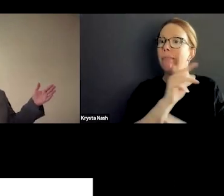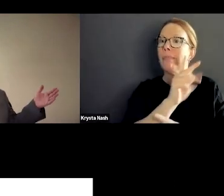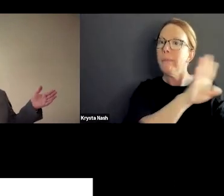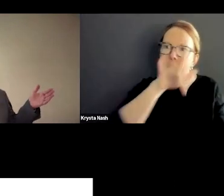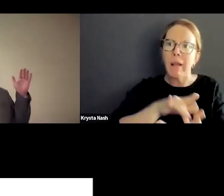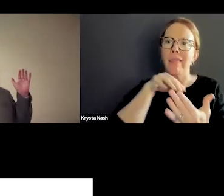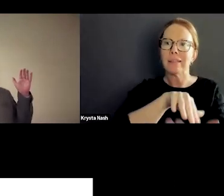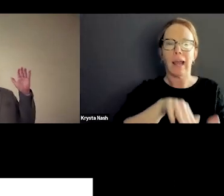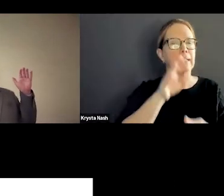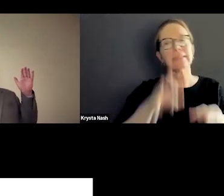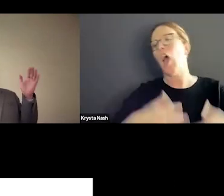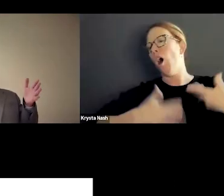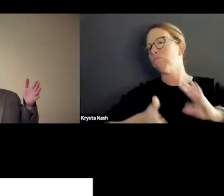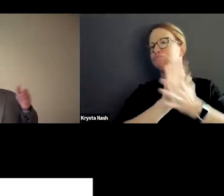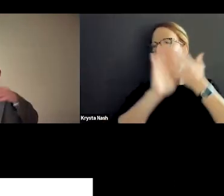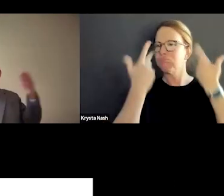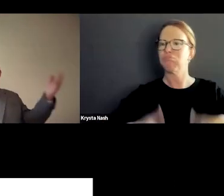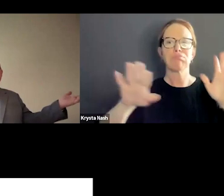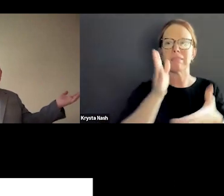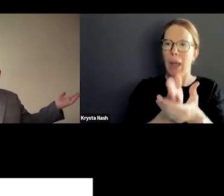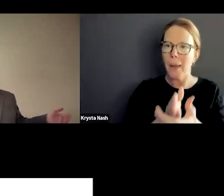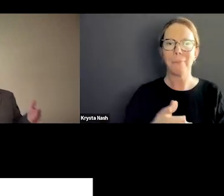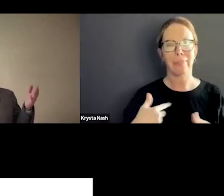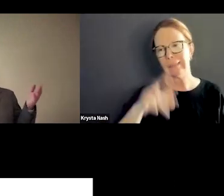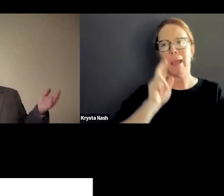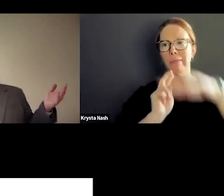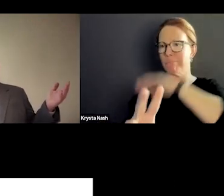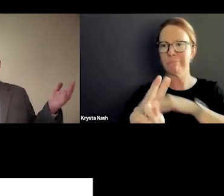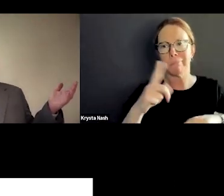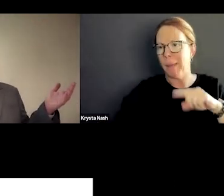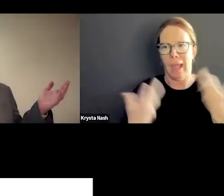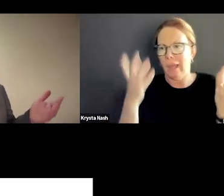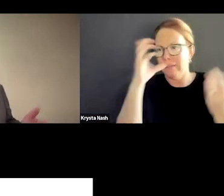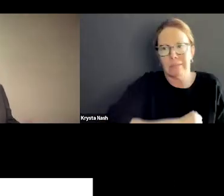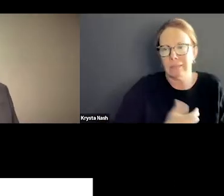For some reason, that is my hypothesis, but I have no idea. It could just be an outlier for an outlier sake.